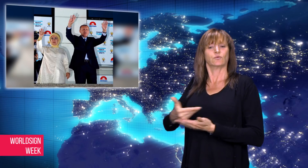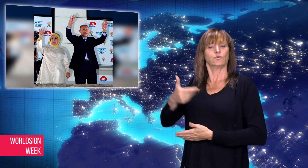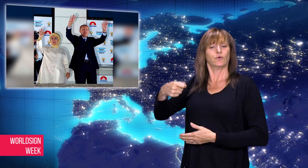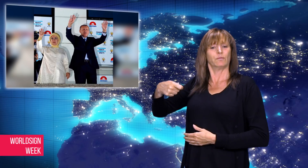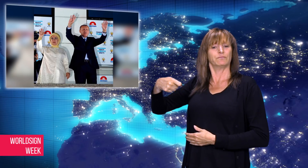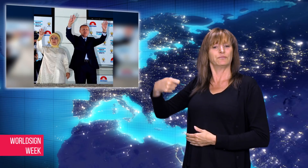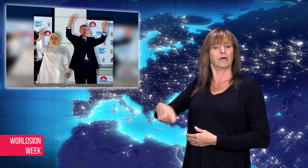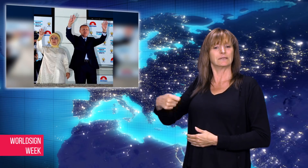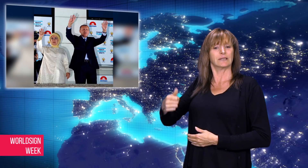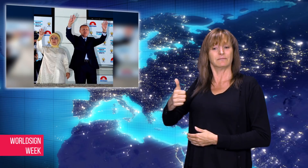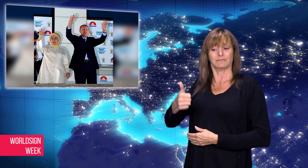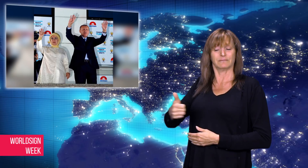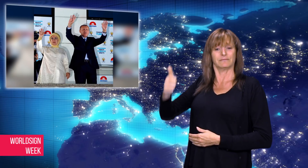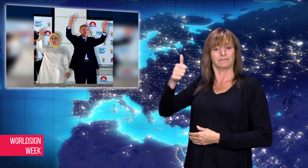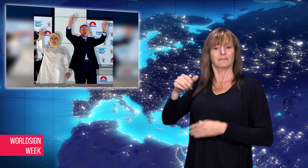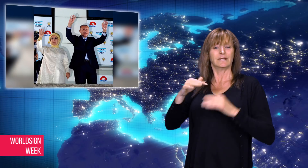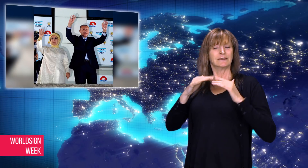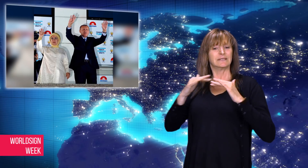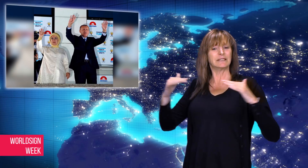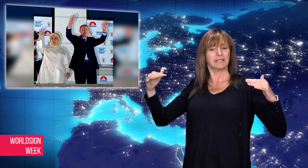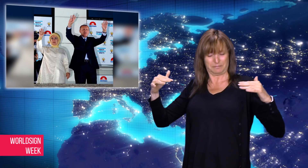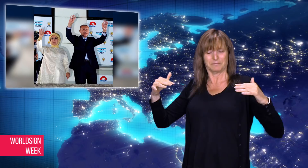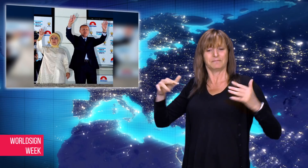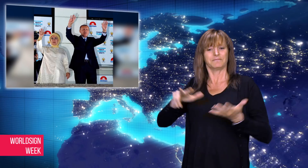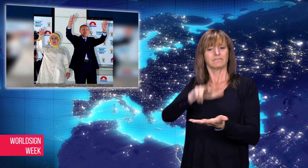decrees, preparing budget, and